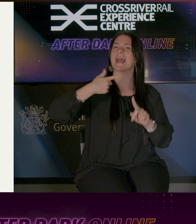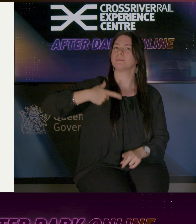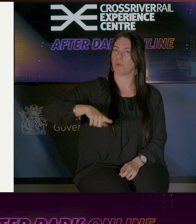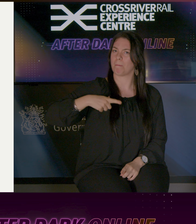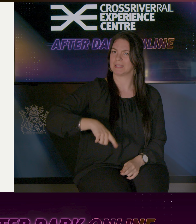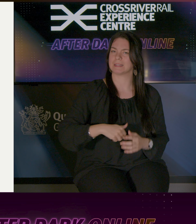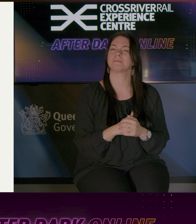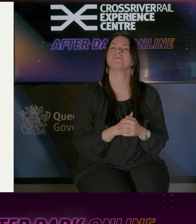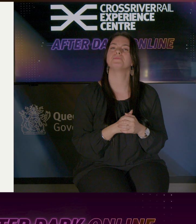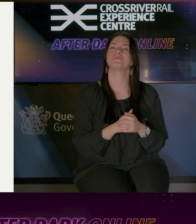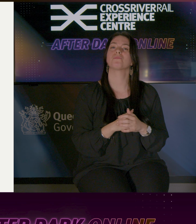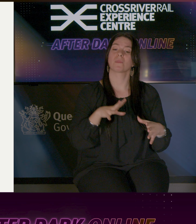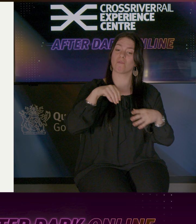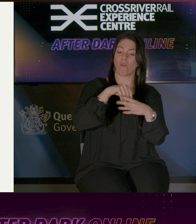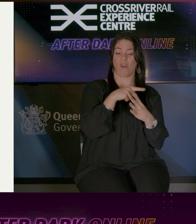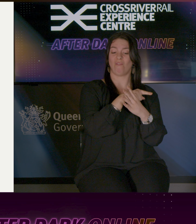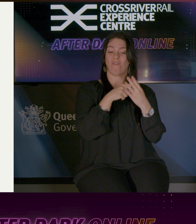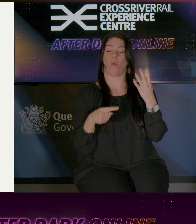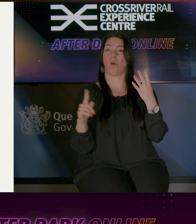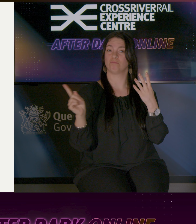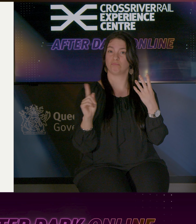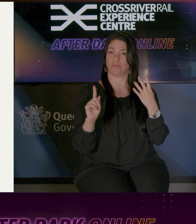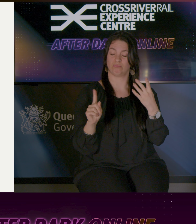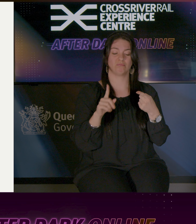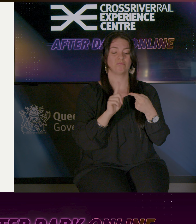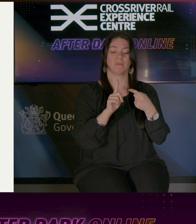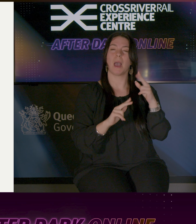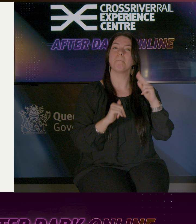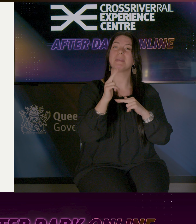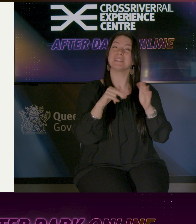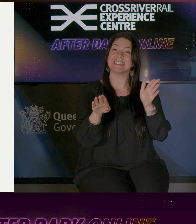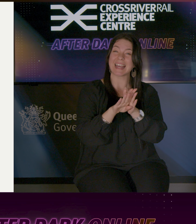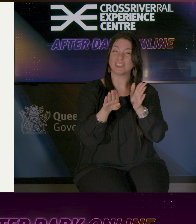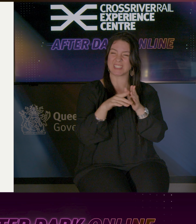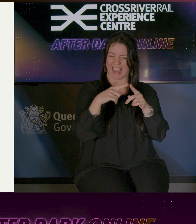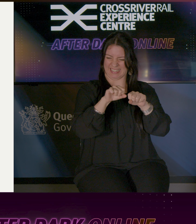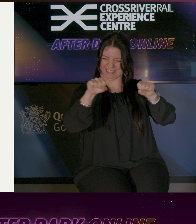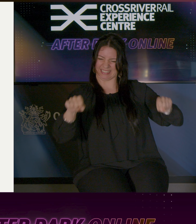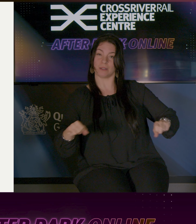and part of that is made up of four pillars filling stations and systems for all every